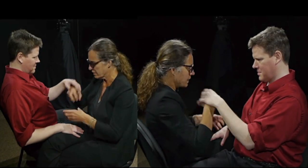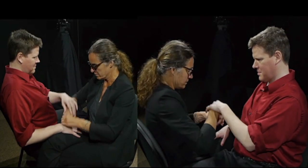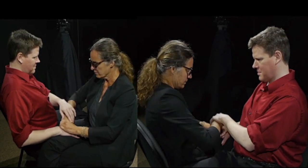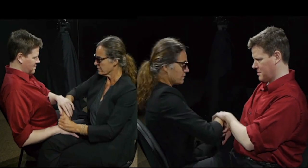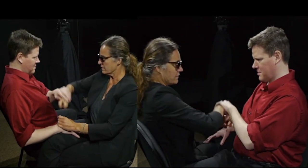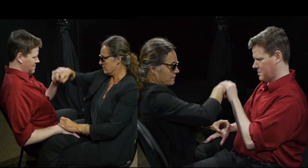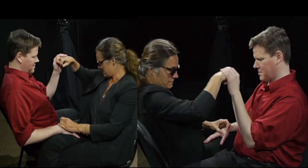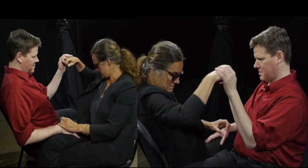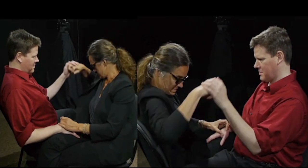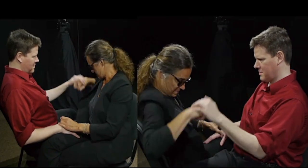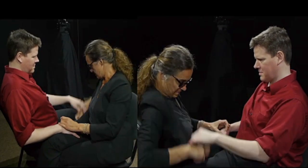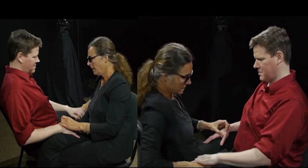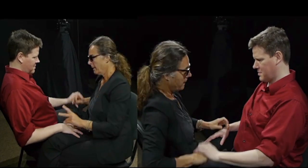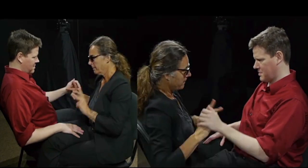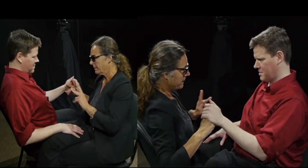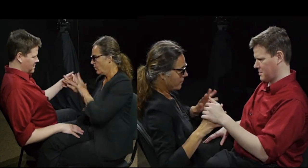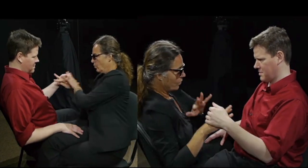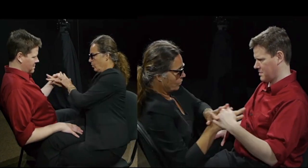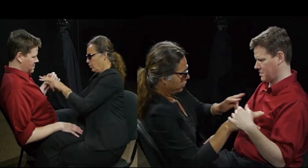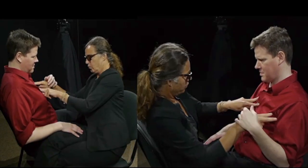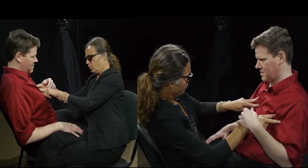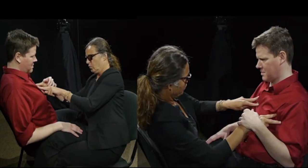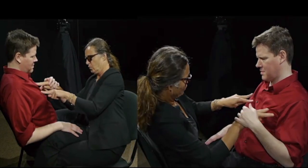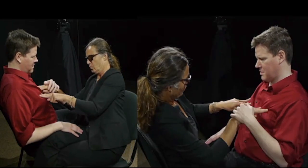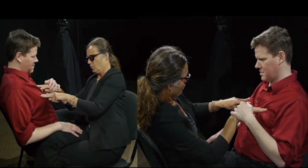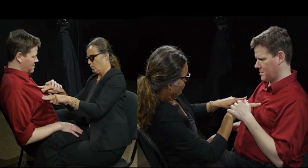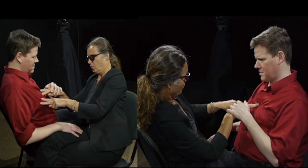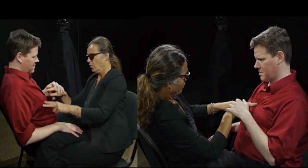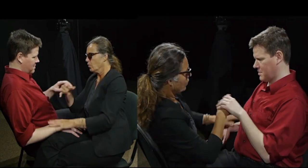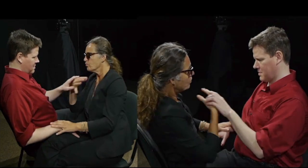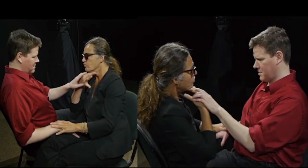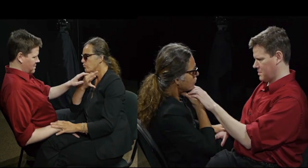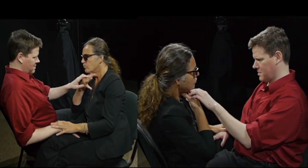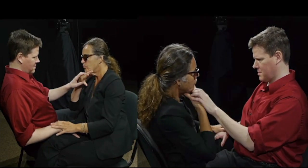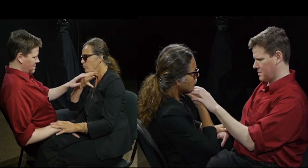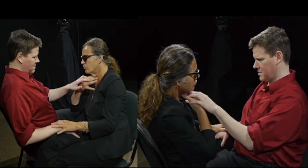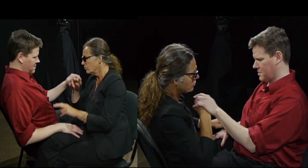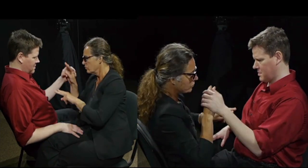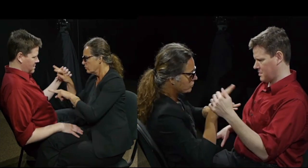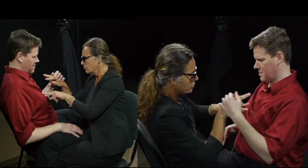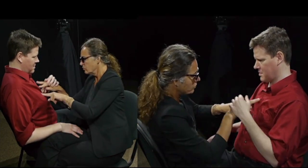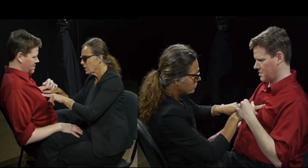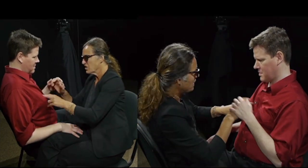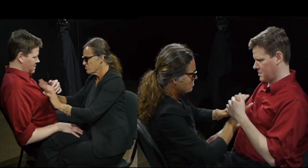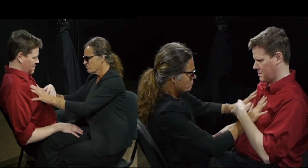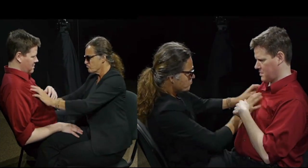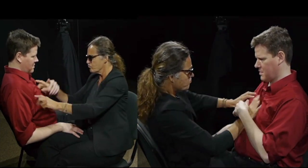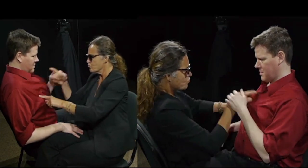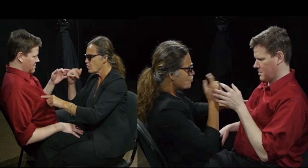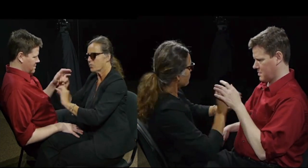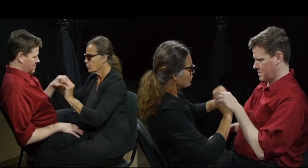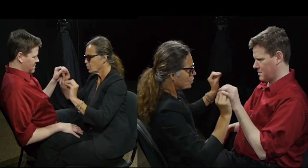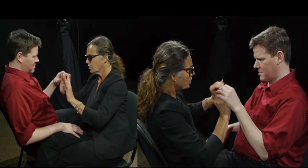or try to get us to communicate in a certain way. They were simply interested observers stepping back and attentively documenting what they noticed.